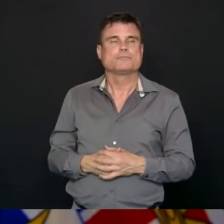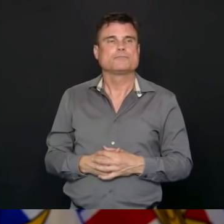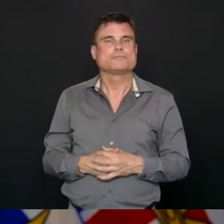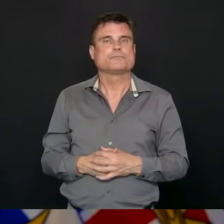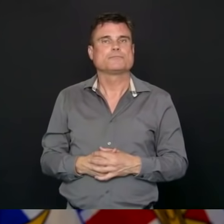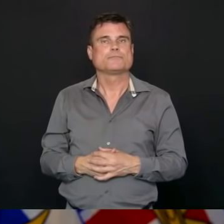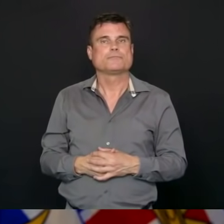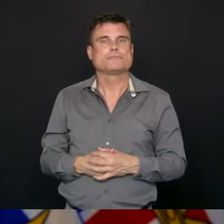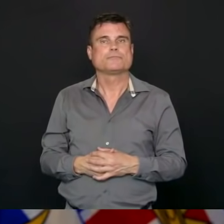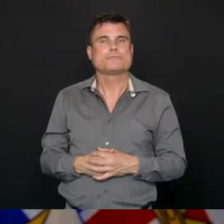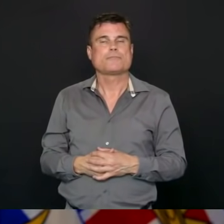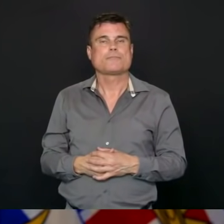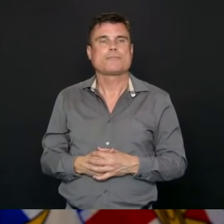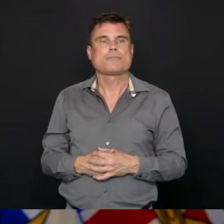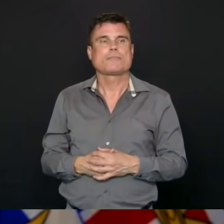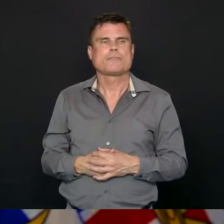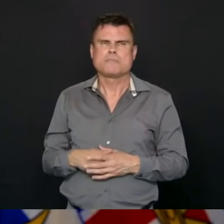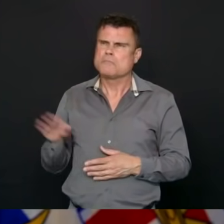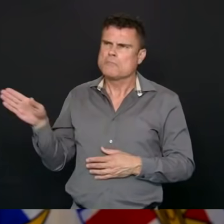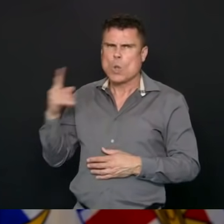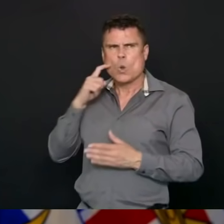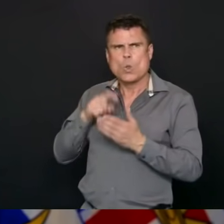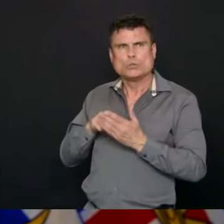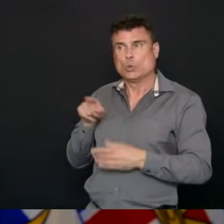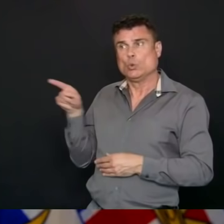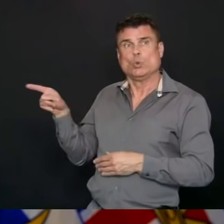I couldn't